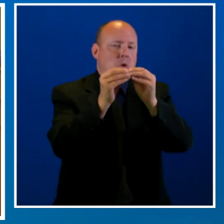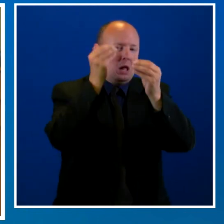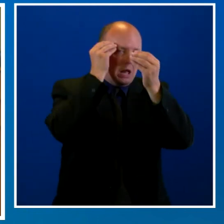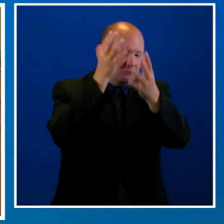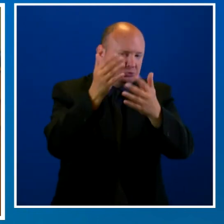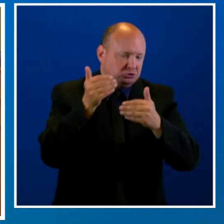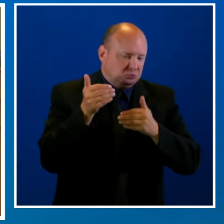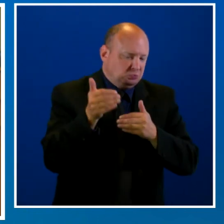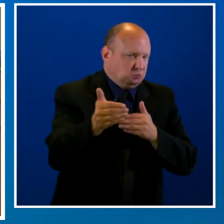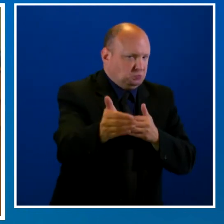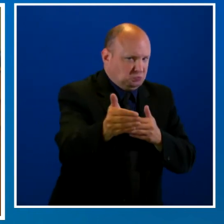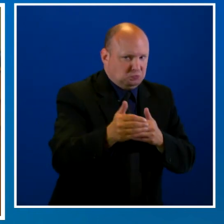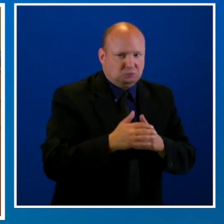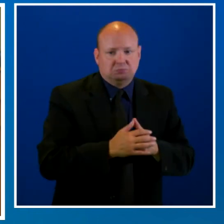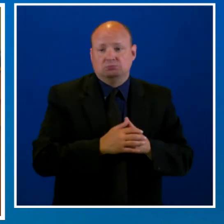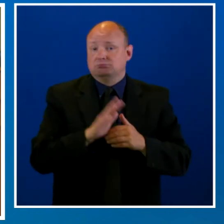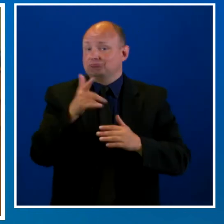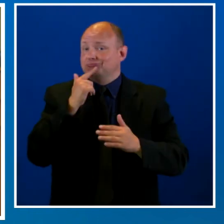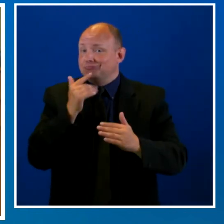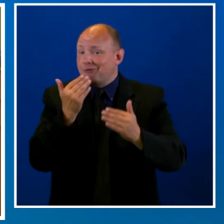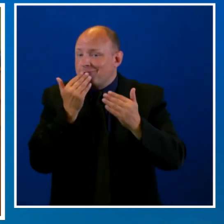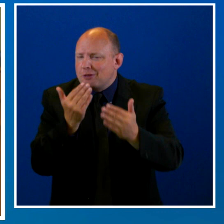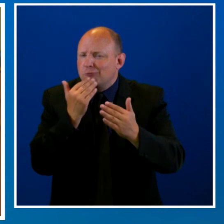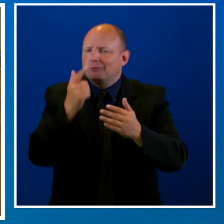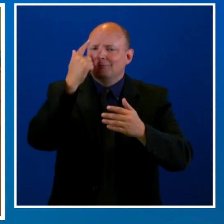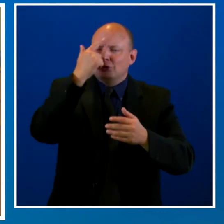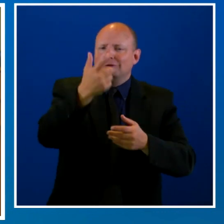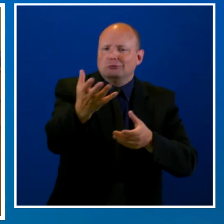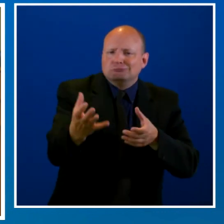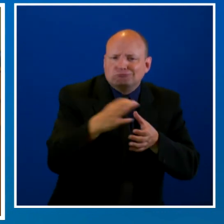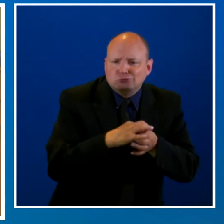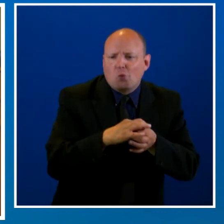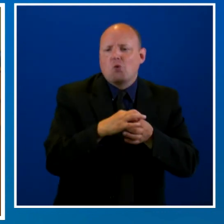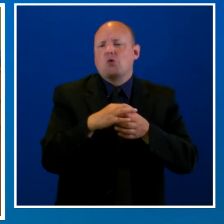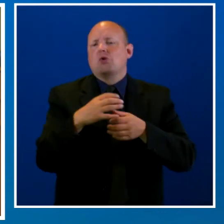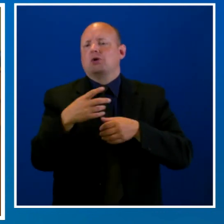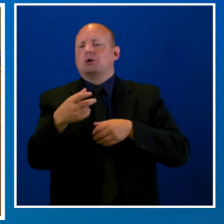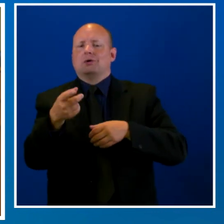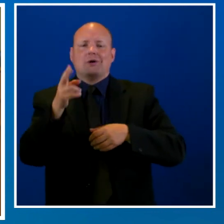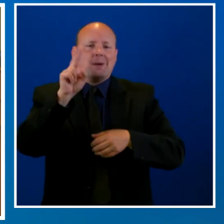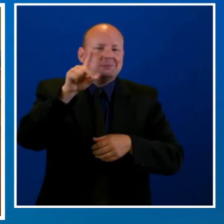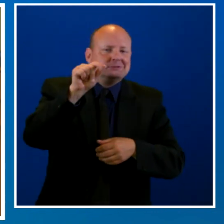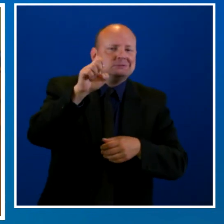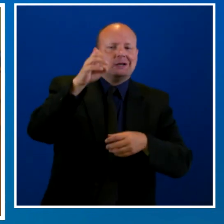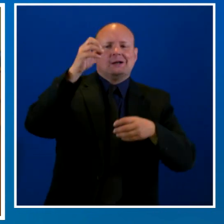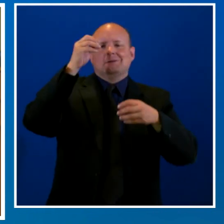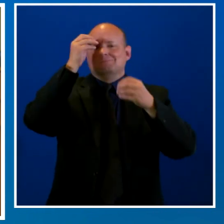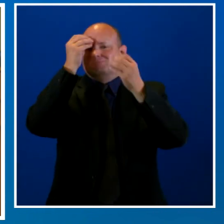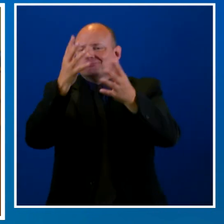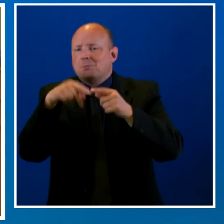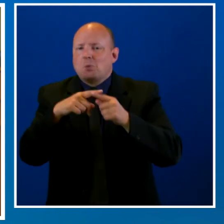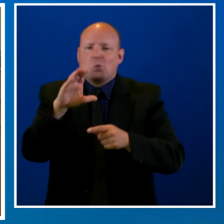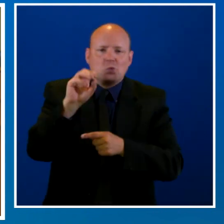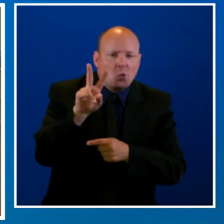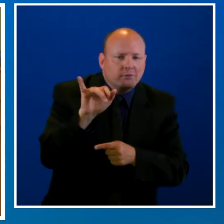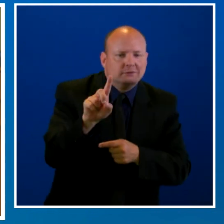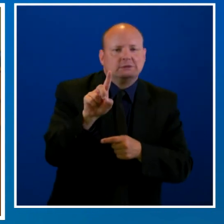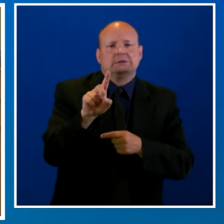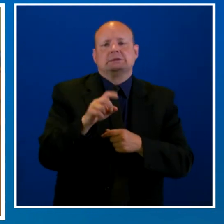Thank you as always for joining me for today's update on COVID-19, where the latest information on city service